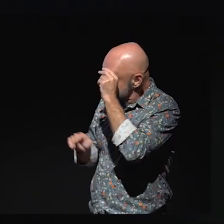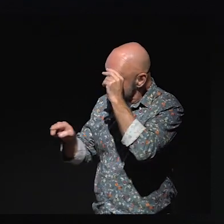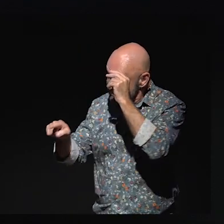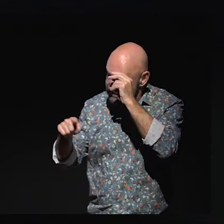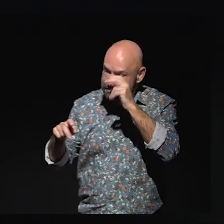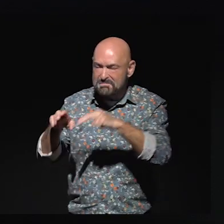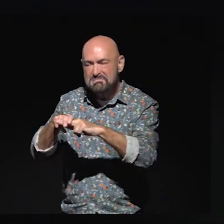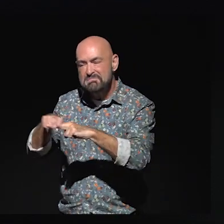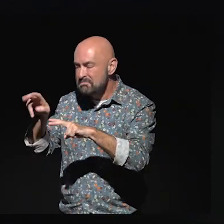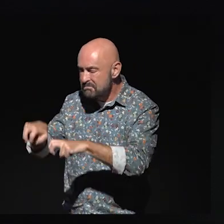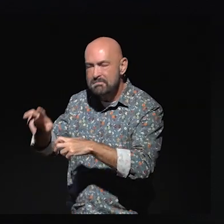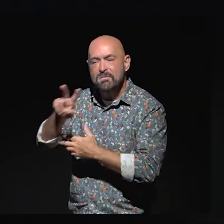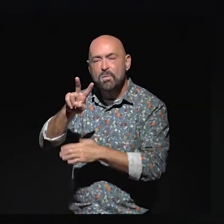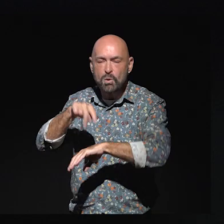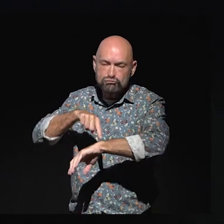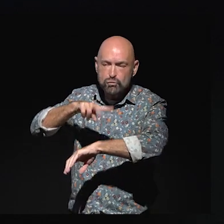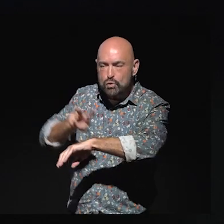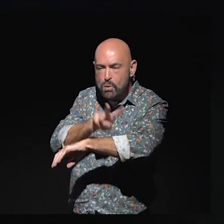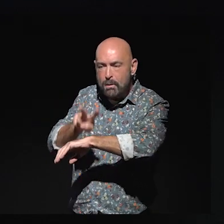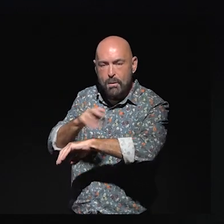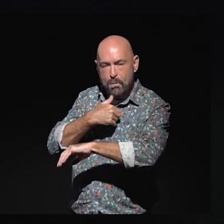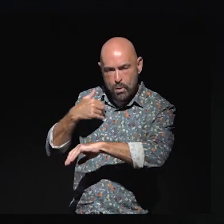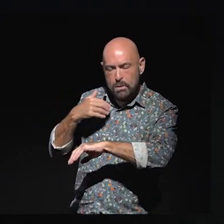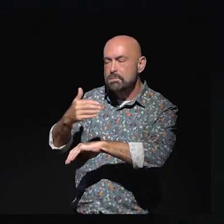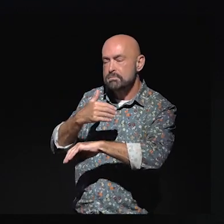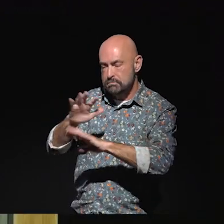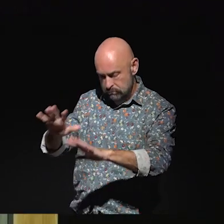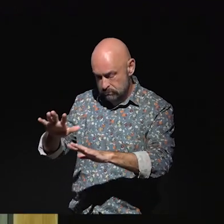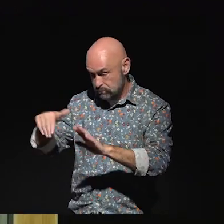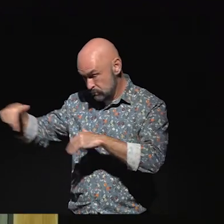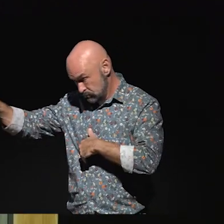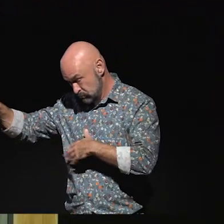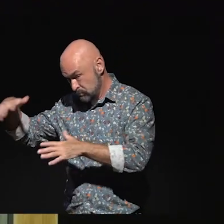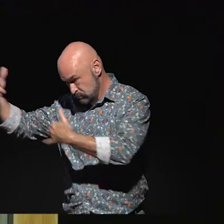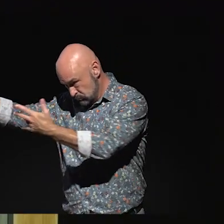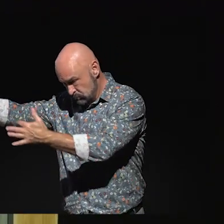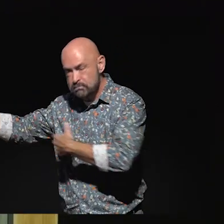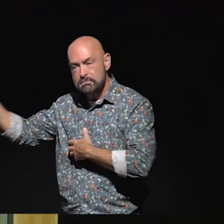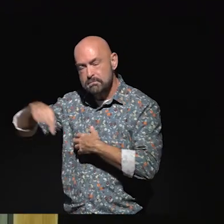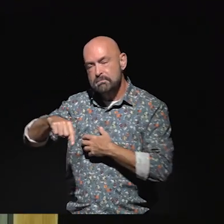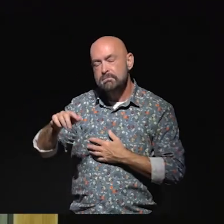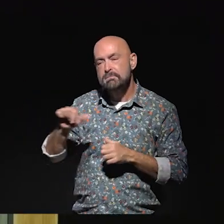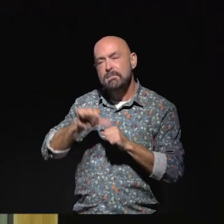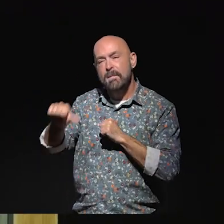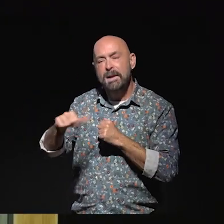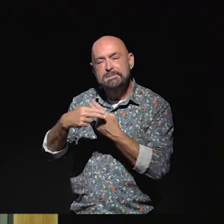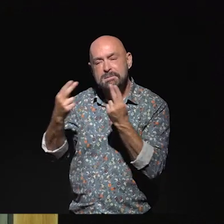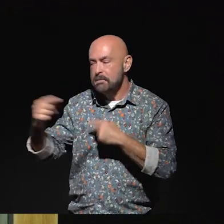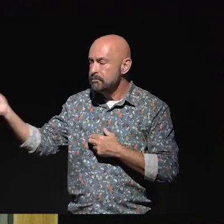for maybe two hours in the morning, then you would go away, and the next morning you would come back